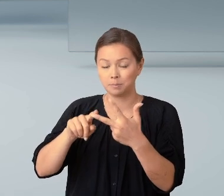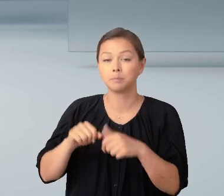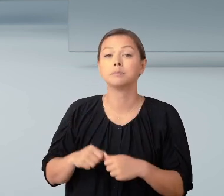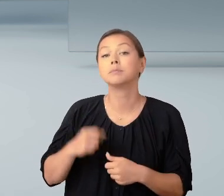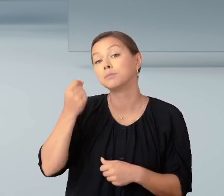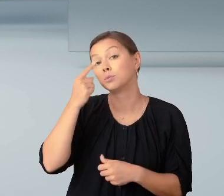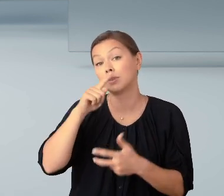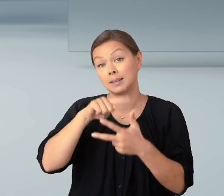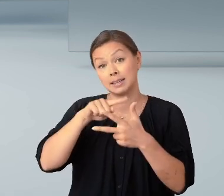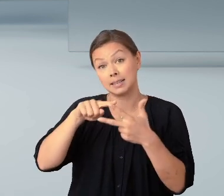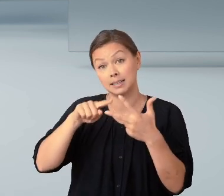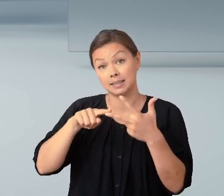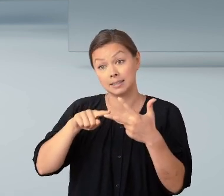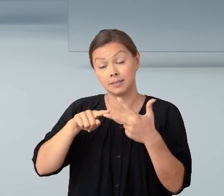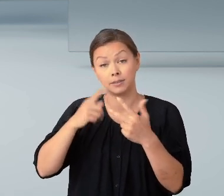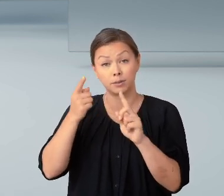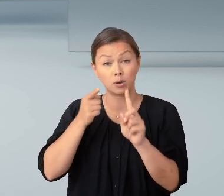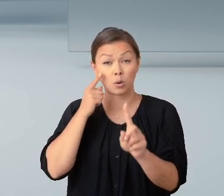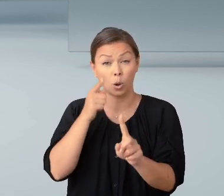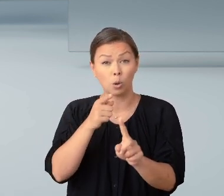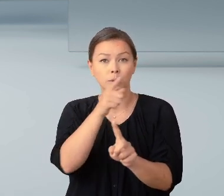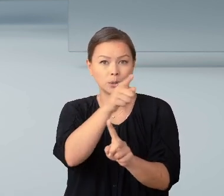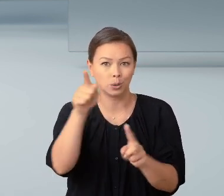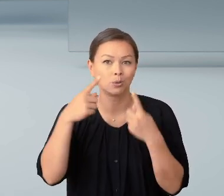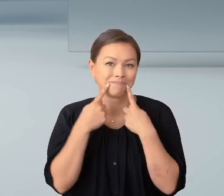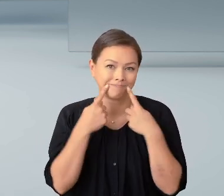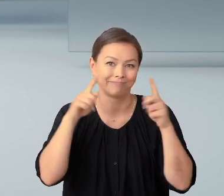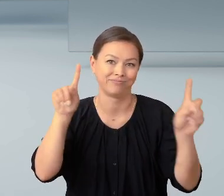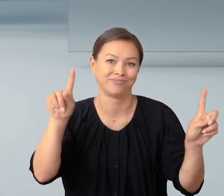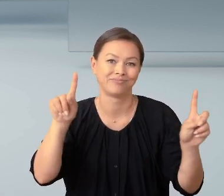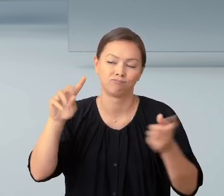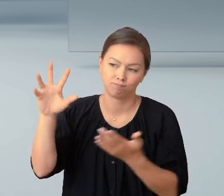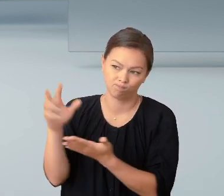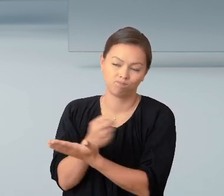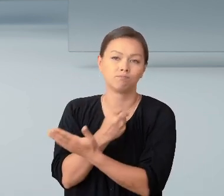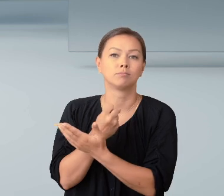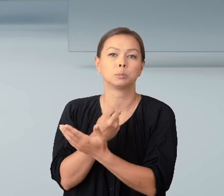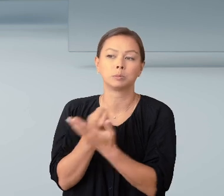we want to do is we want you to succeed and leverage the benefits